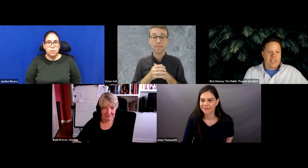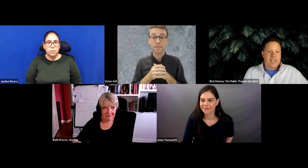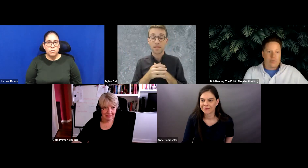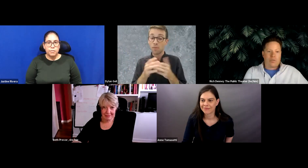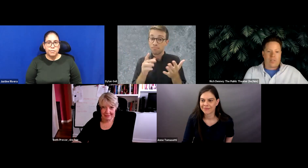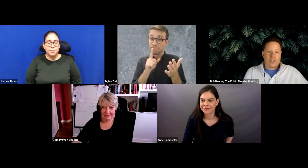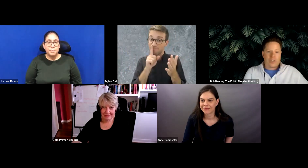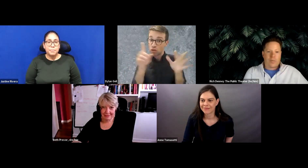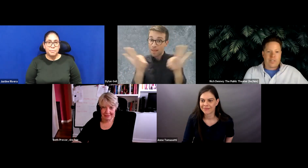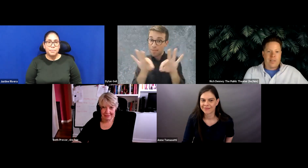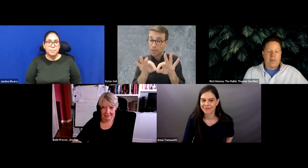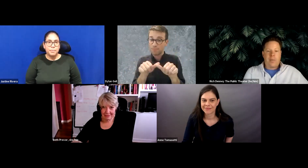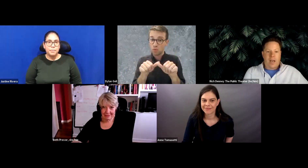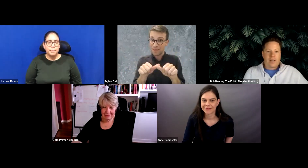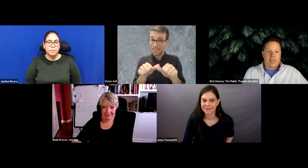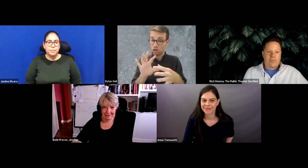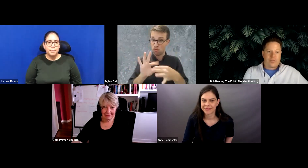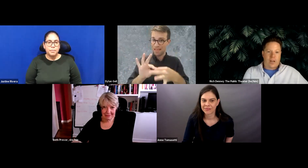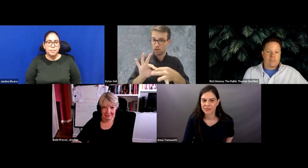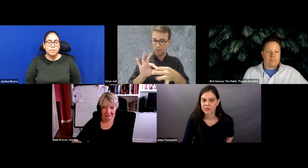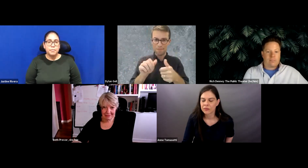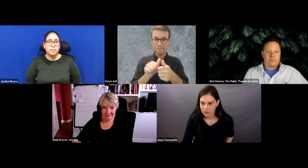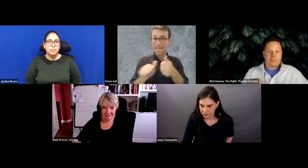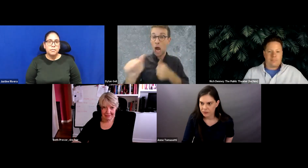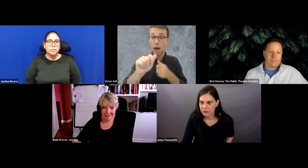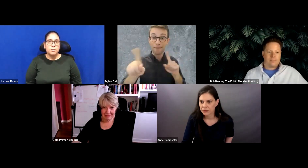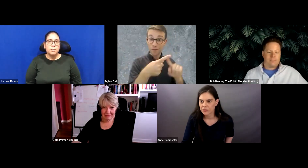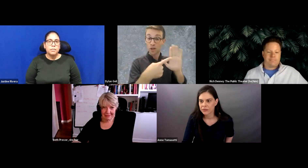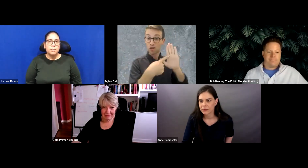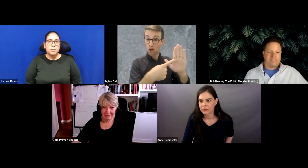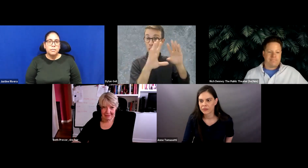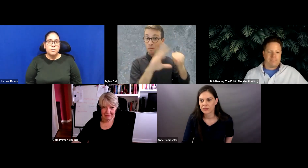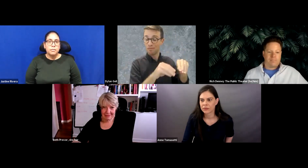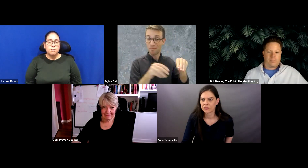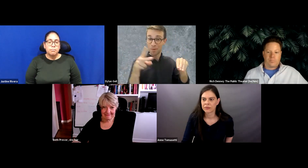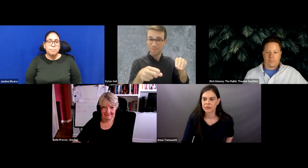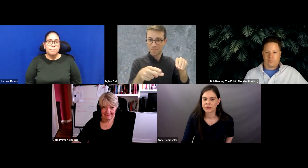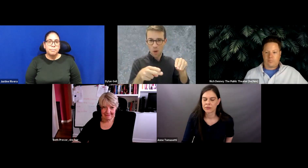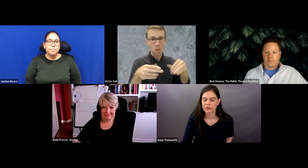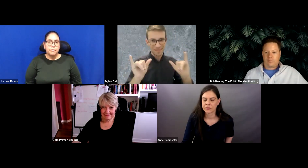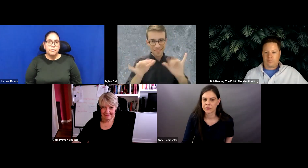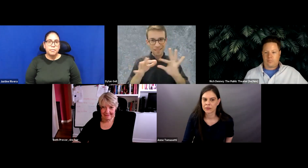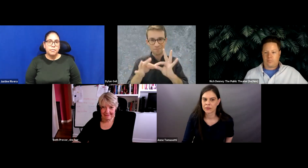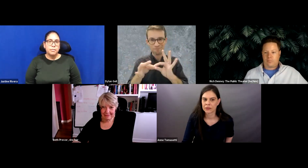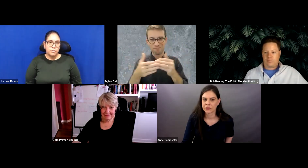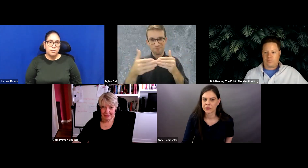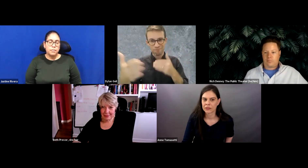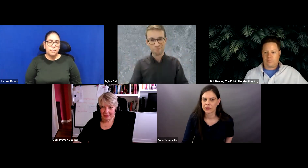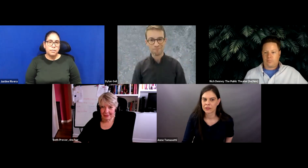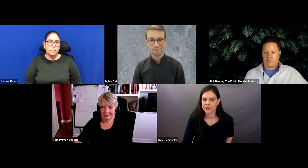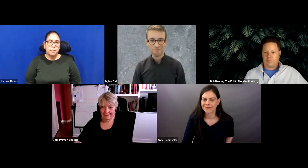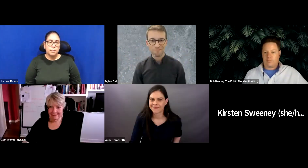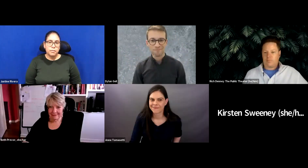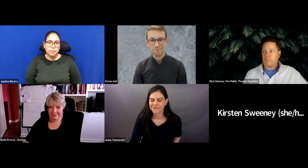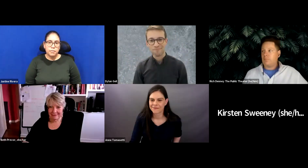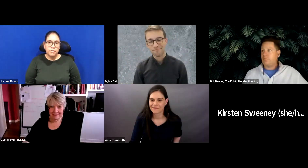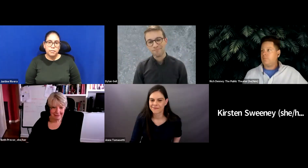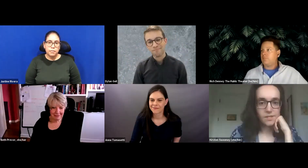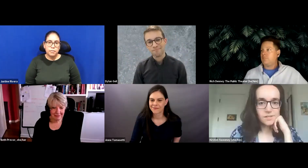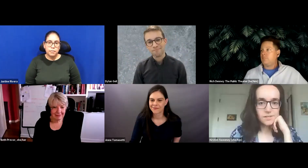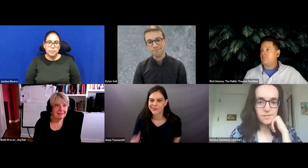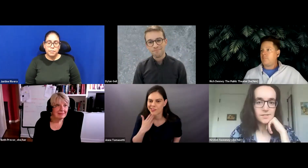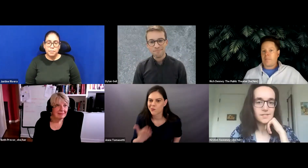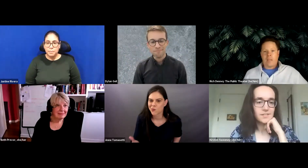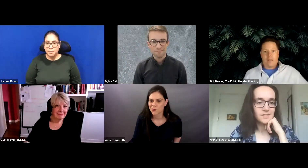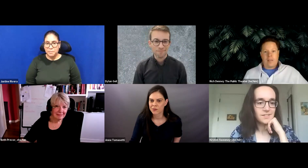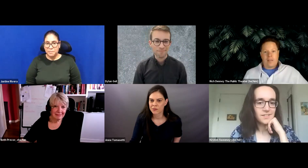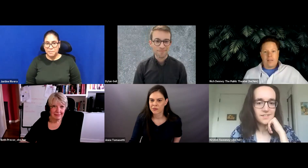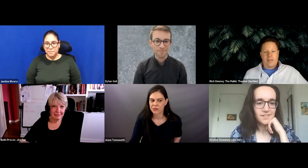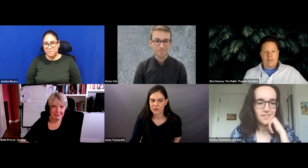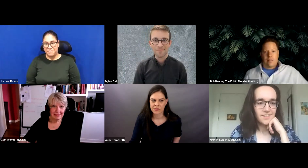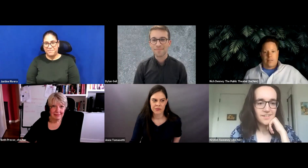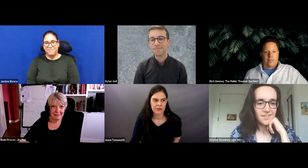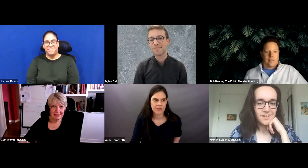continue those relationships beyond that first one. Thank